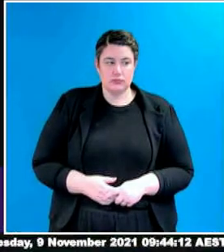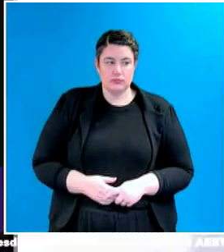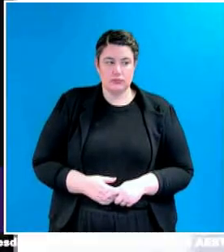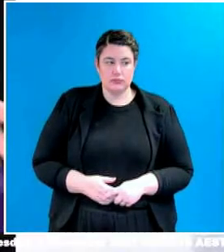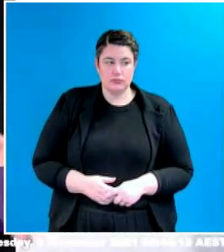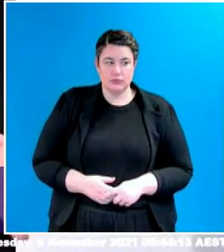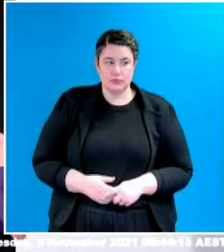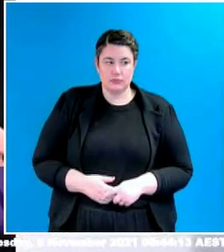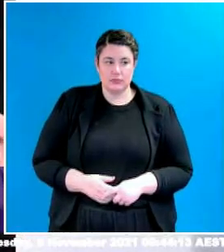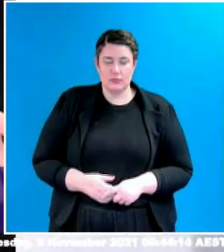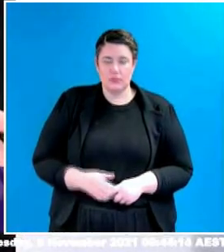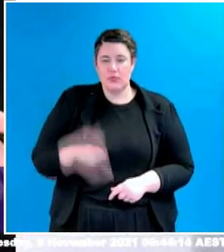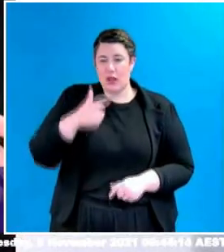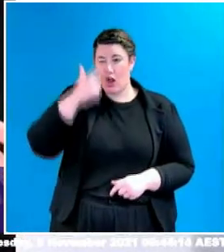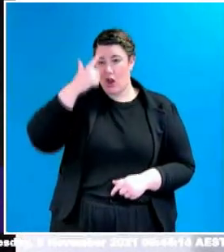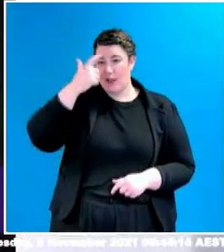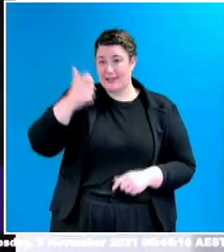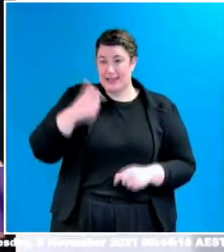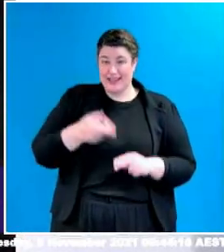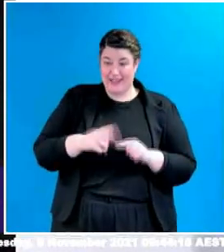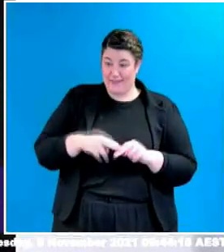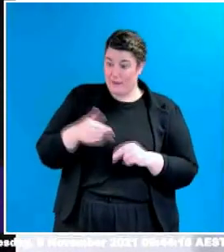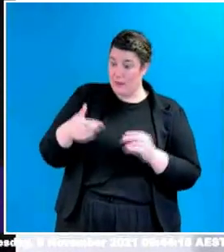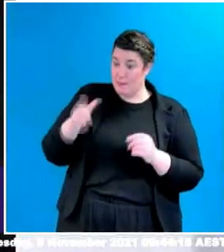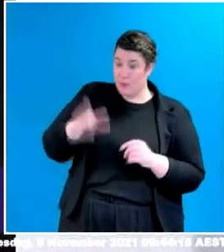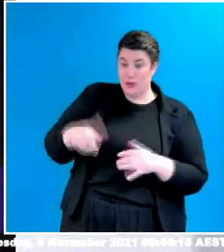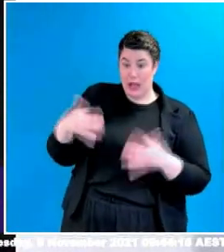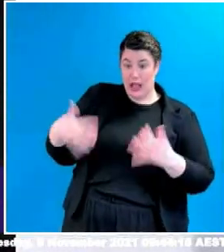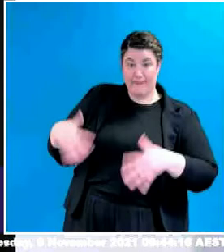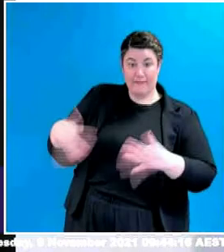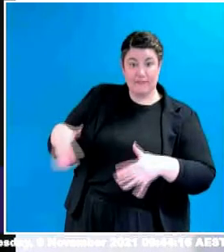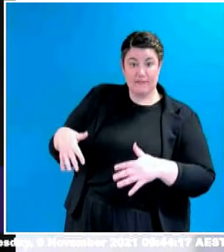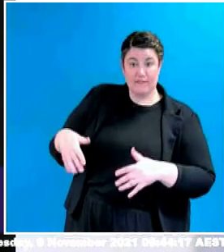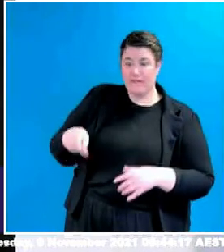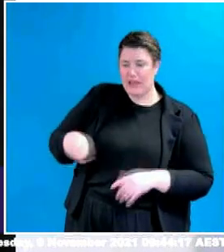the person alone, then they can enjoy their rights.